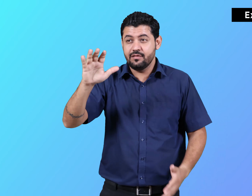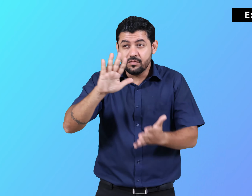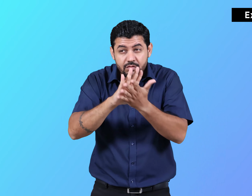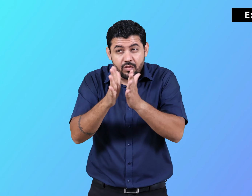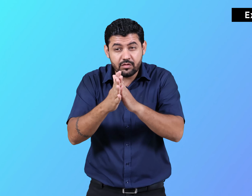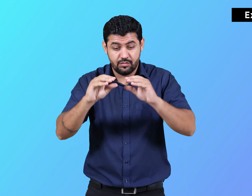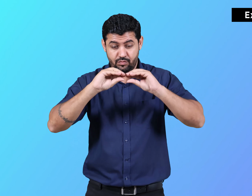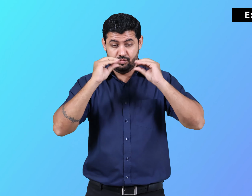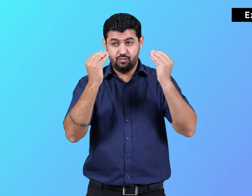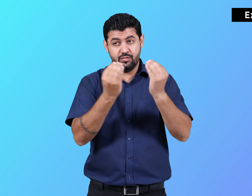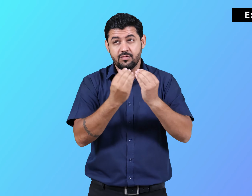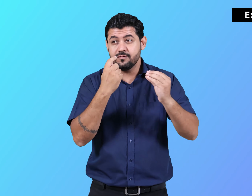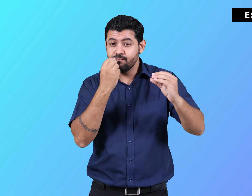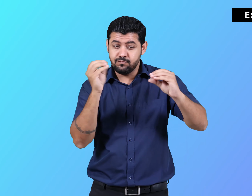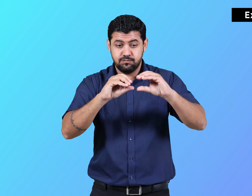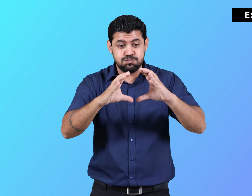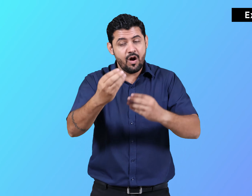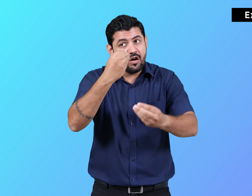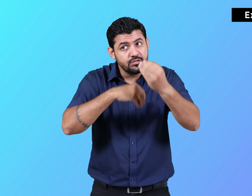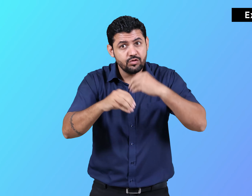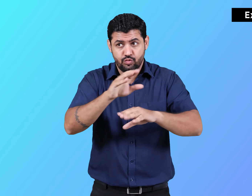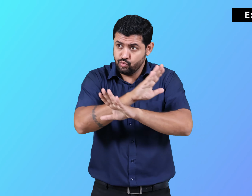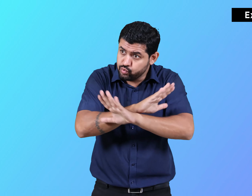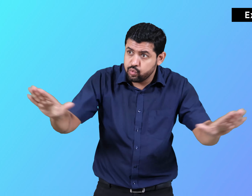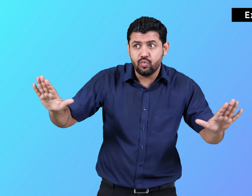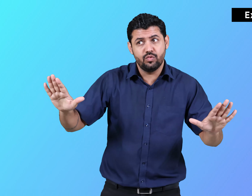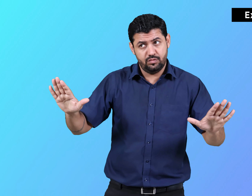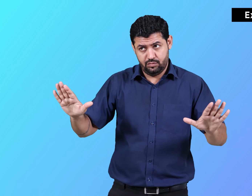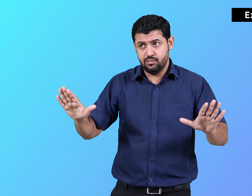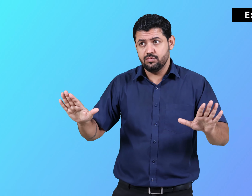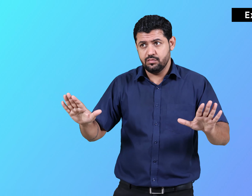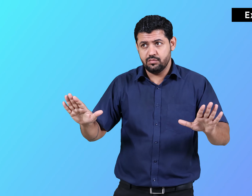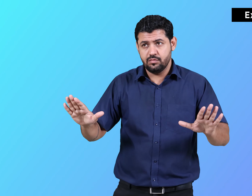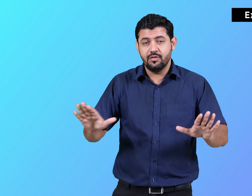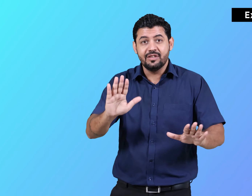You must not eat bread with yeast.